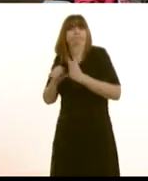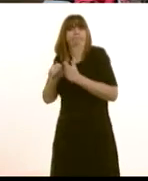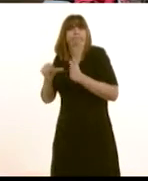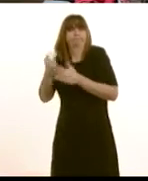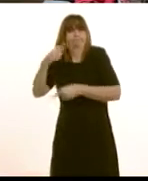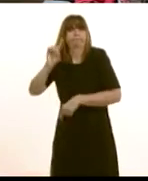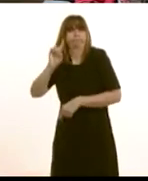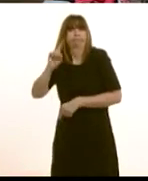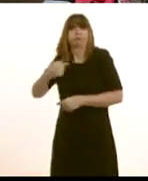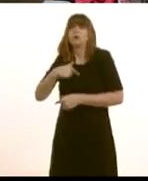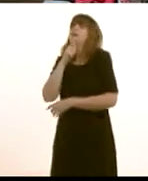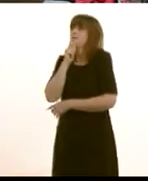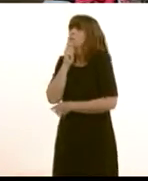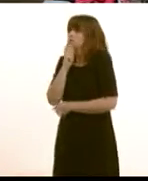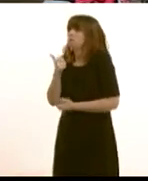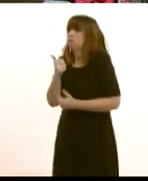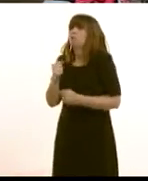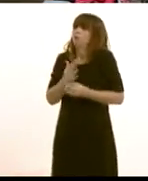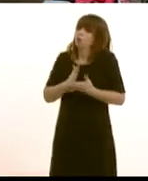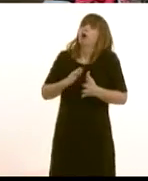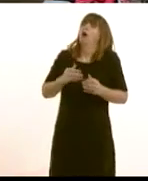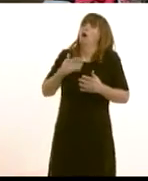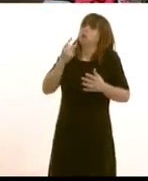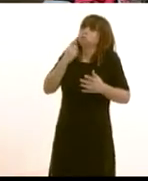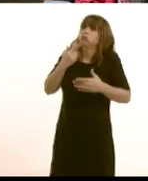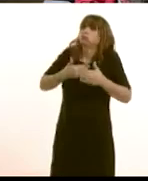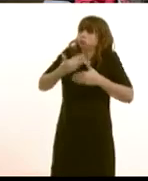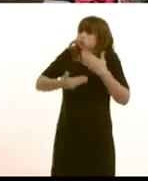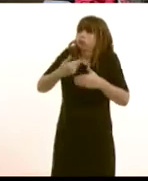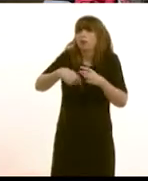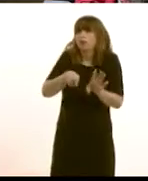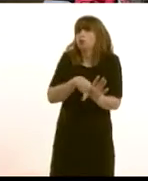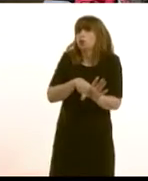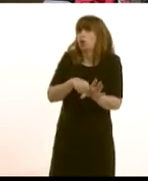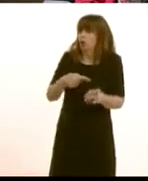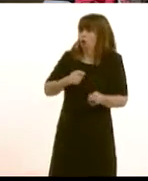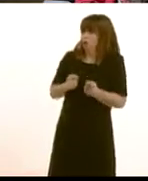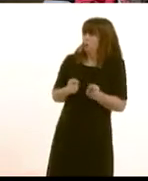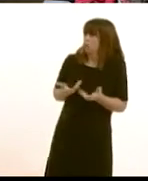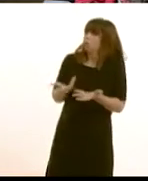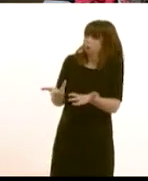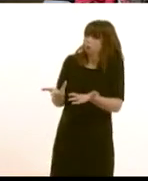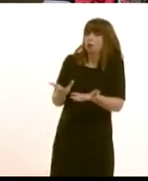and we made sure this year the situation was easier for them. Itís important that people